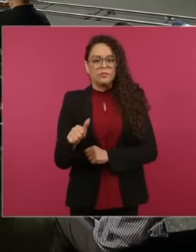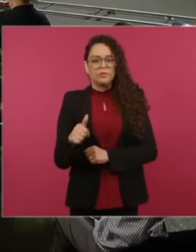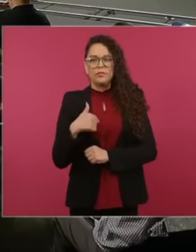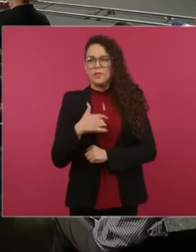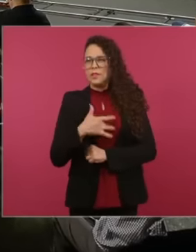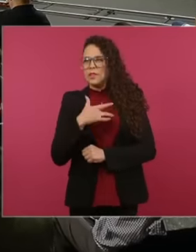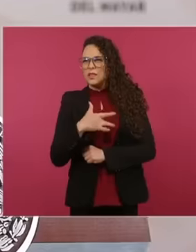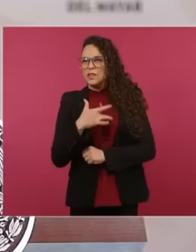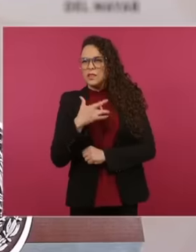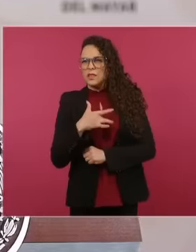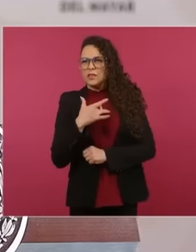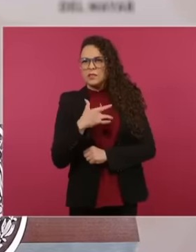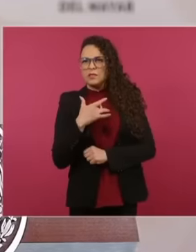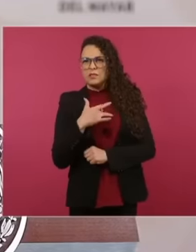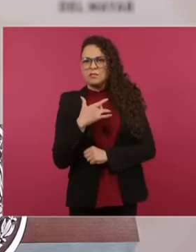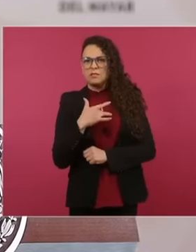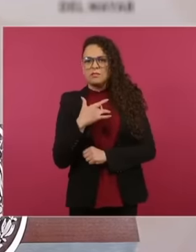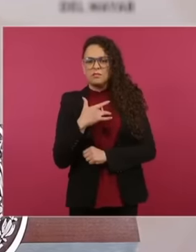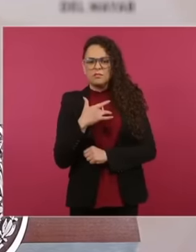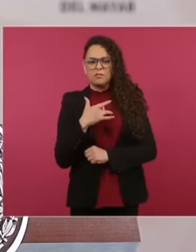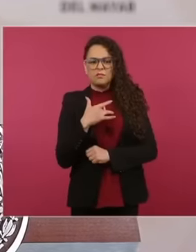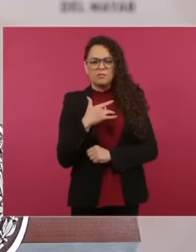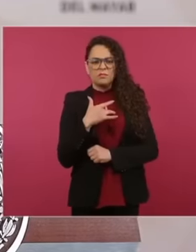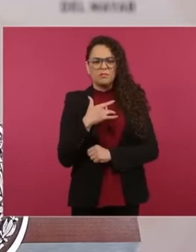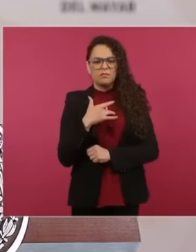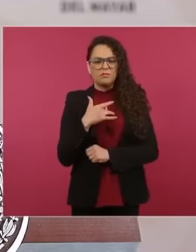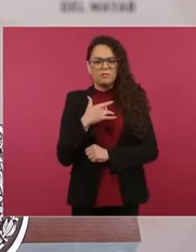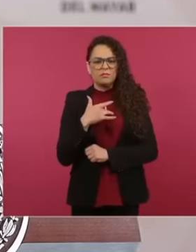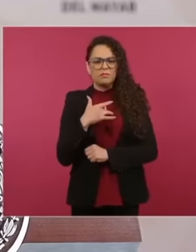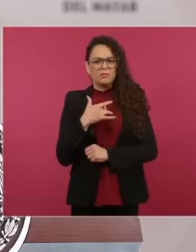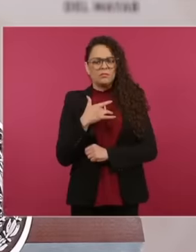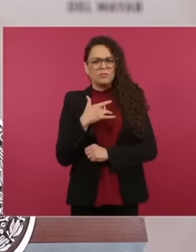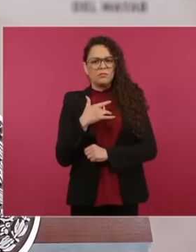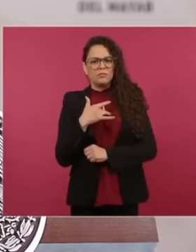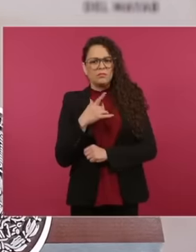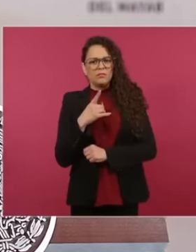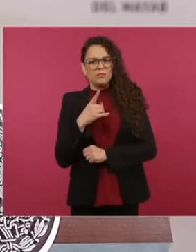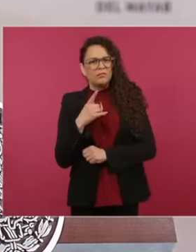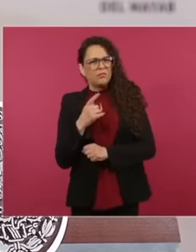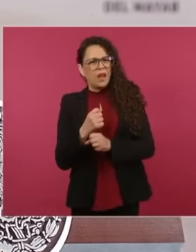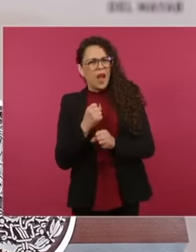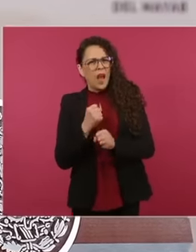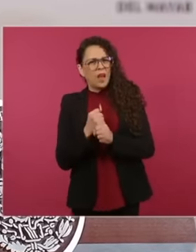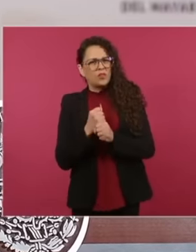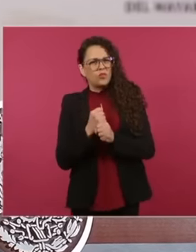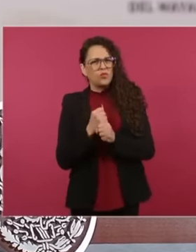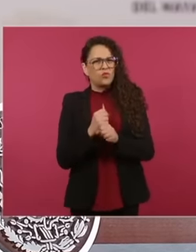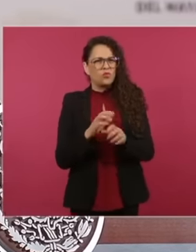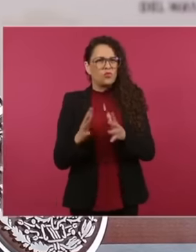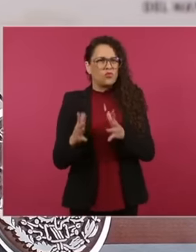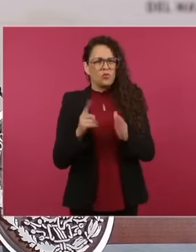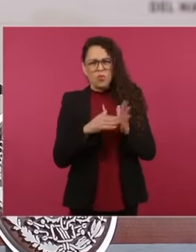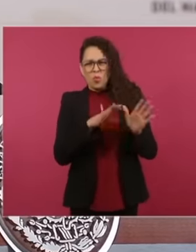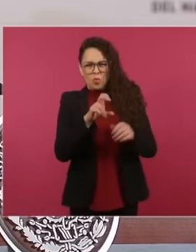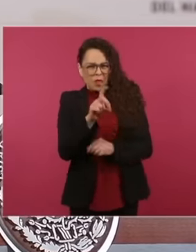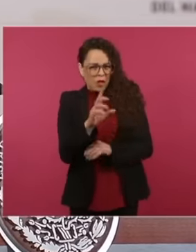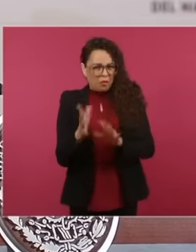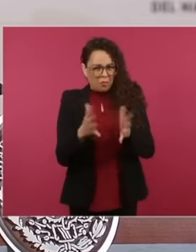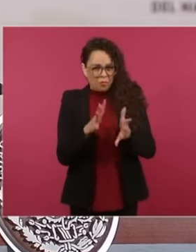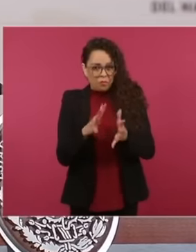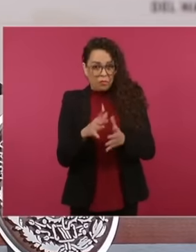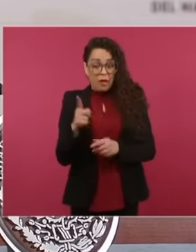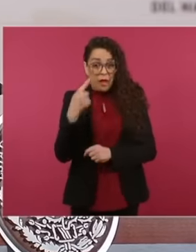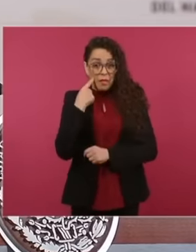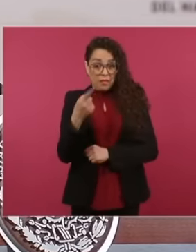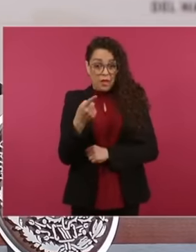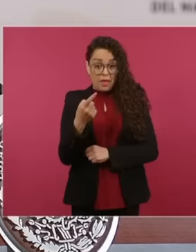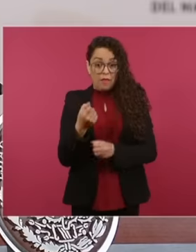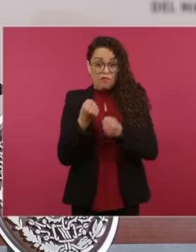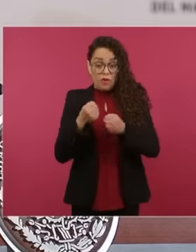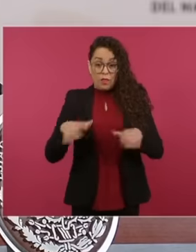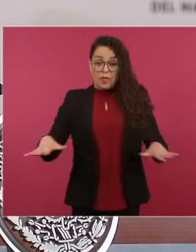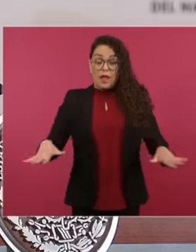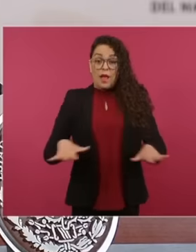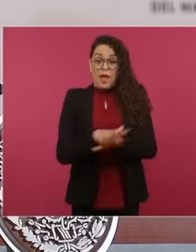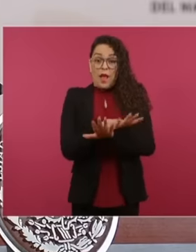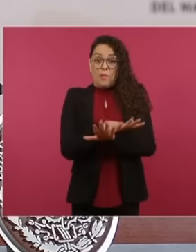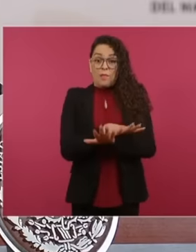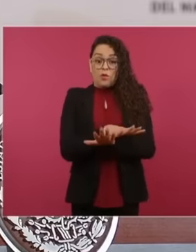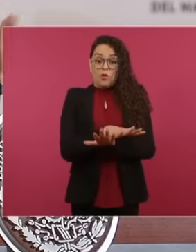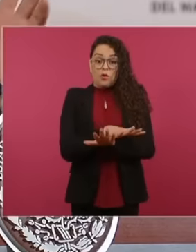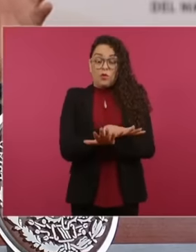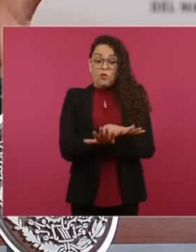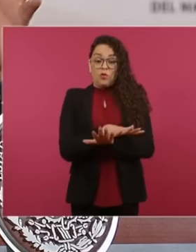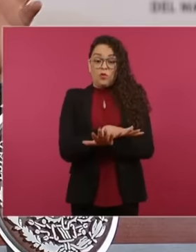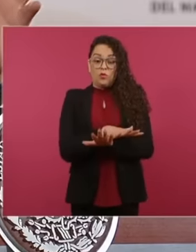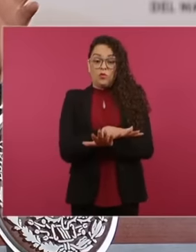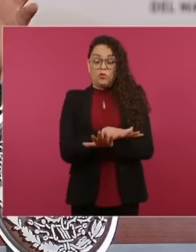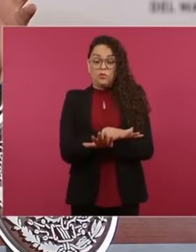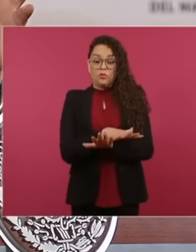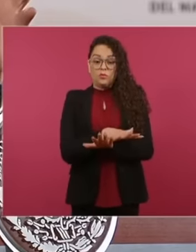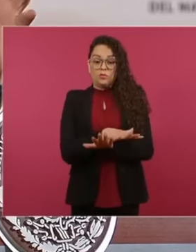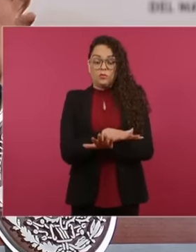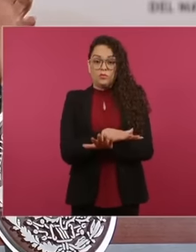, and notice the change in the